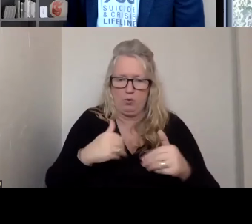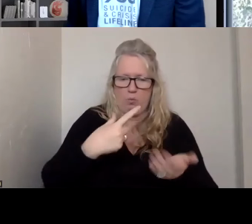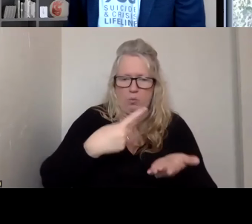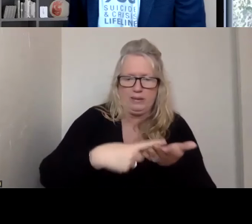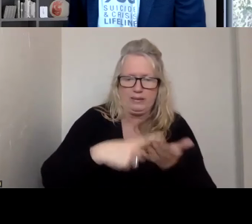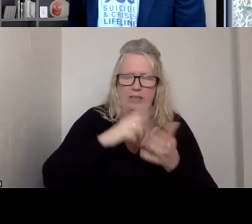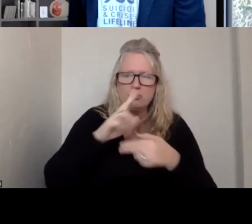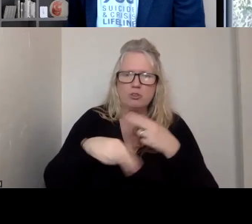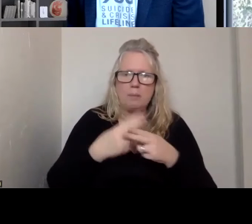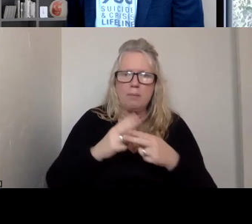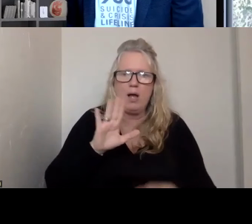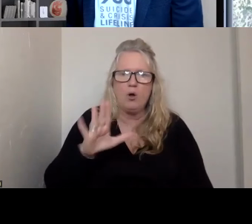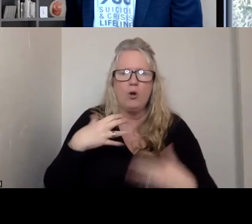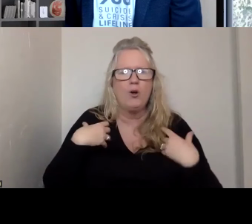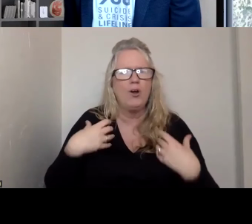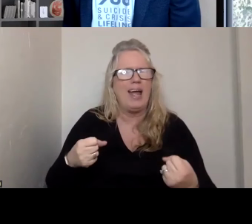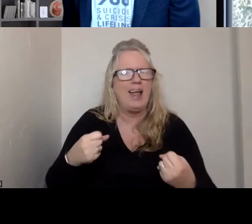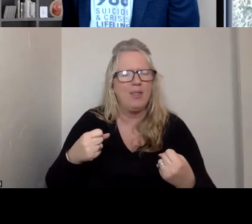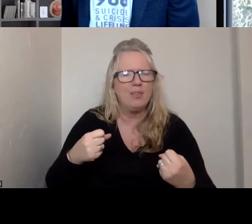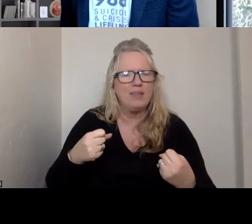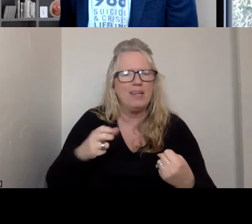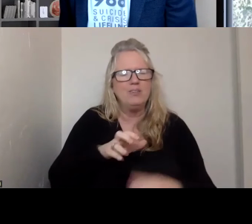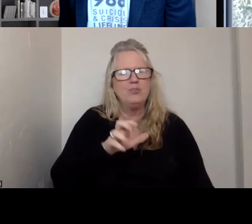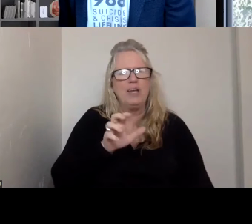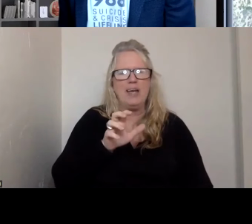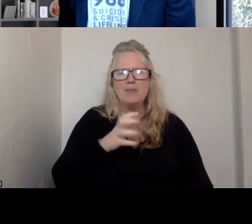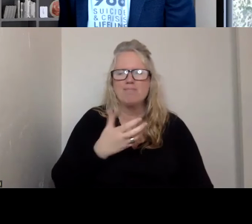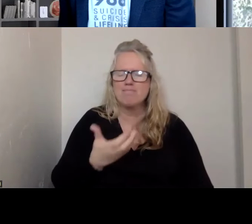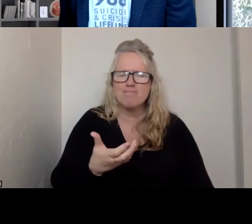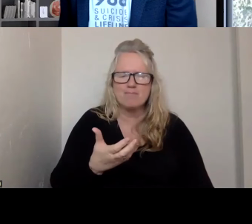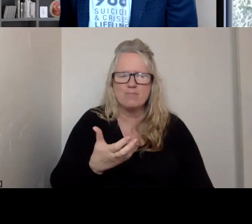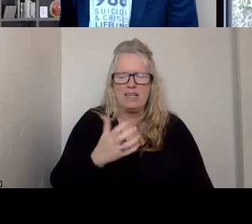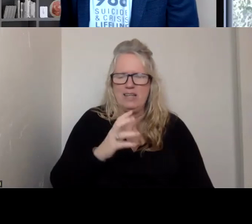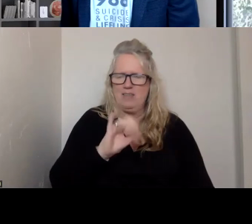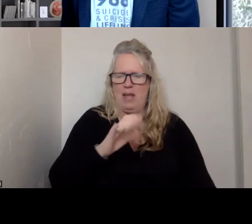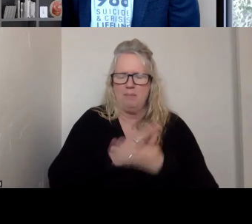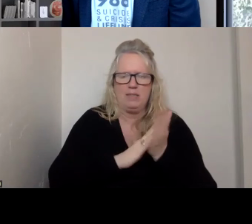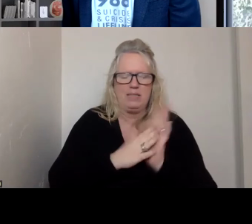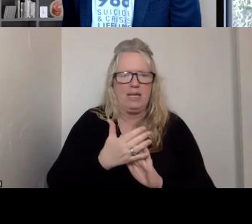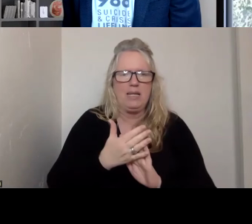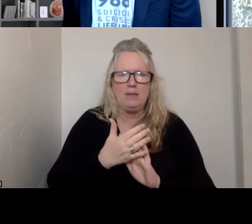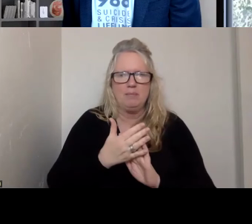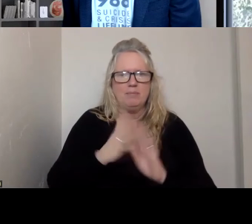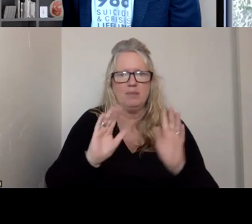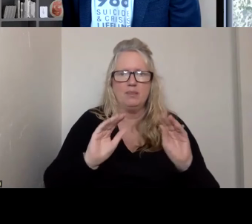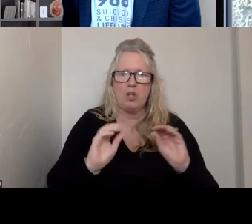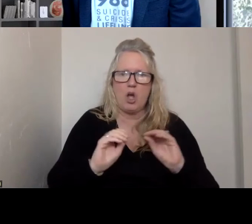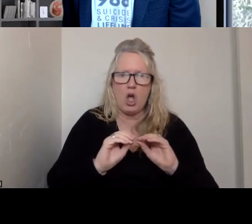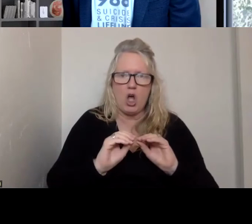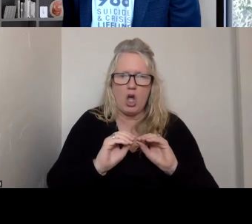HEALTH AND THAT BECAME PRETTY QUICKLY AND OBVIOUSLY A BLOCK TO